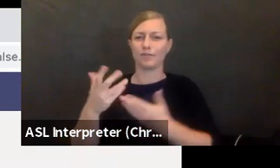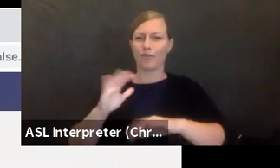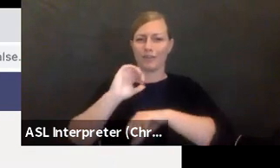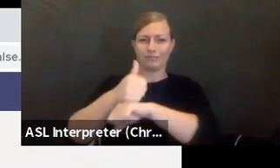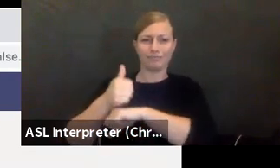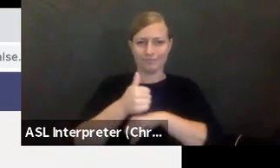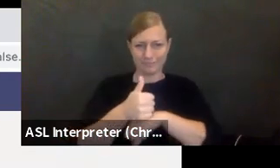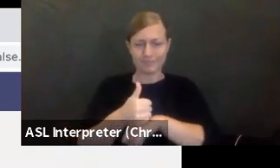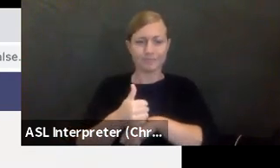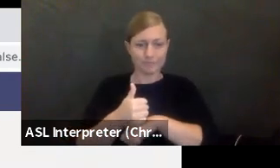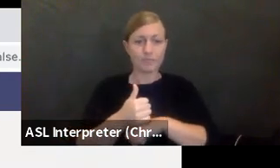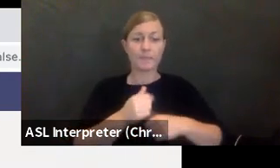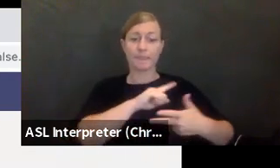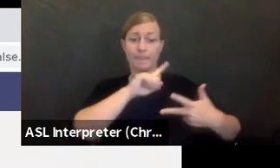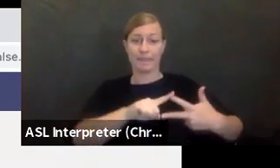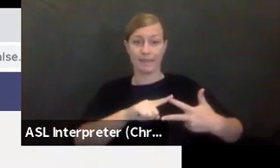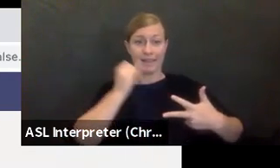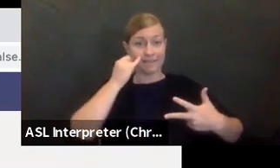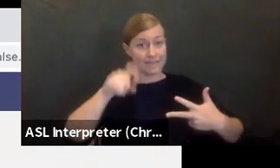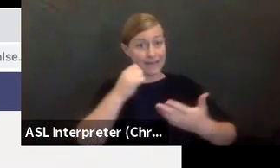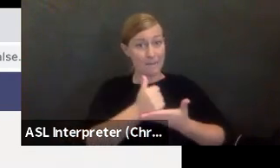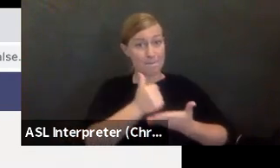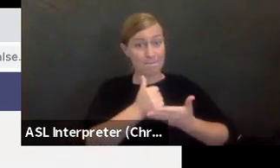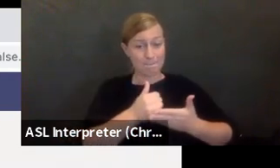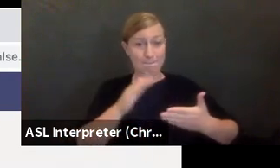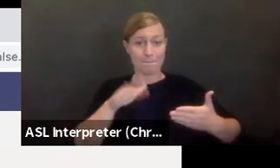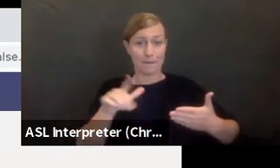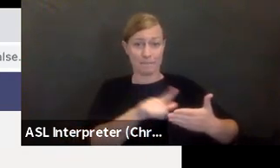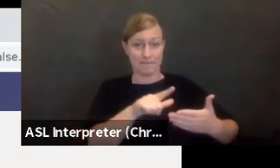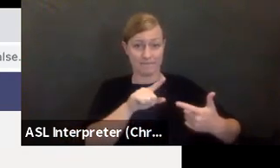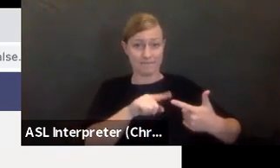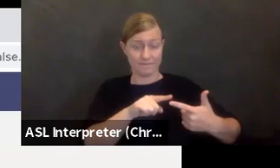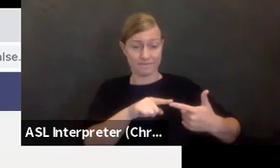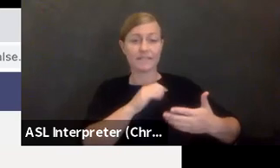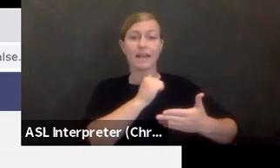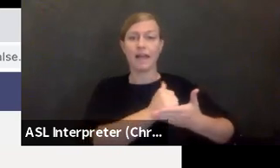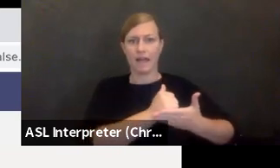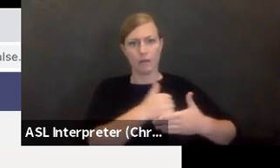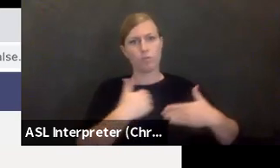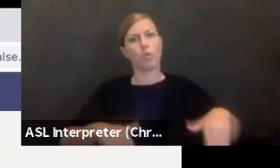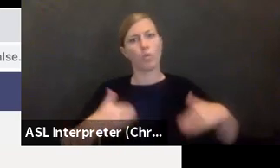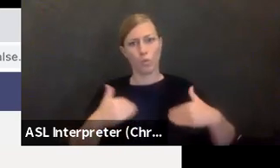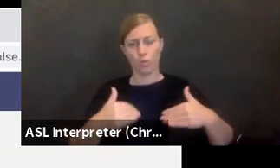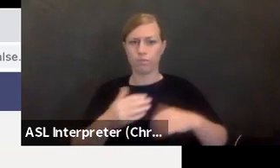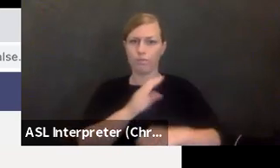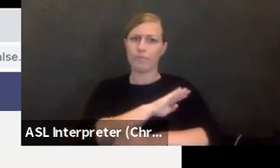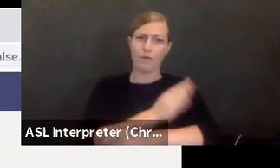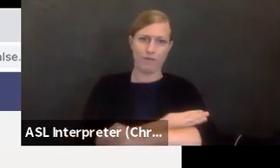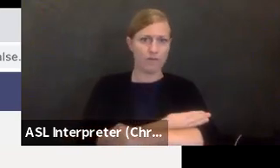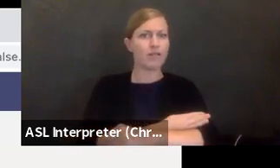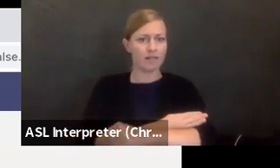number one additional apps we could add and we'll get into this more tomorrow, but these are the ones that Microsoft has put up for us to use.